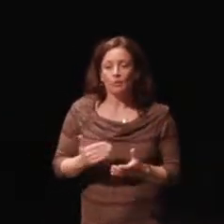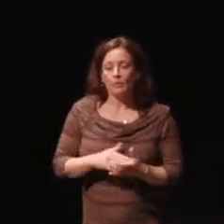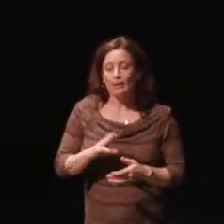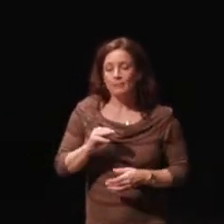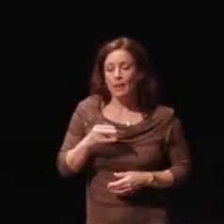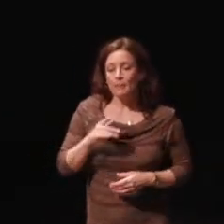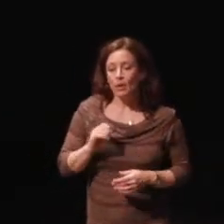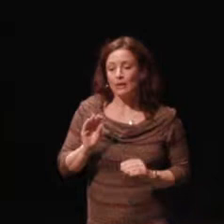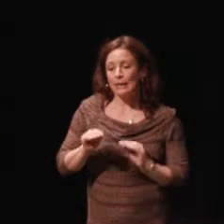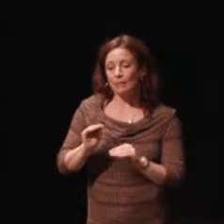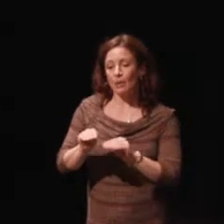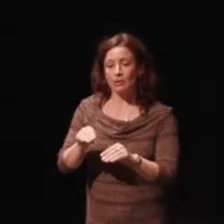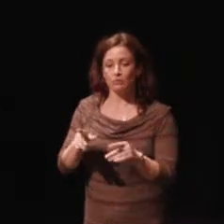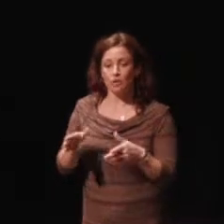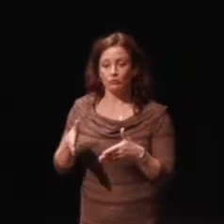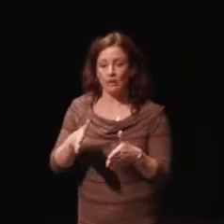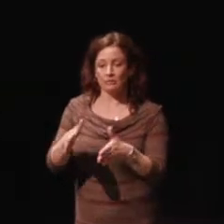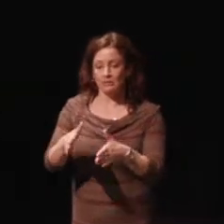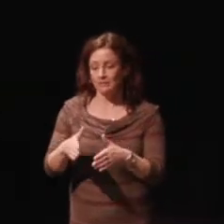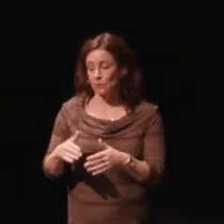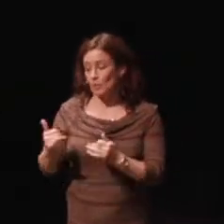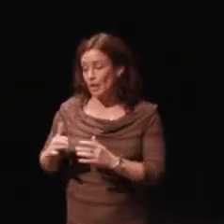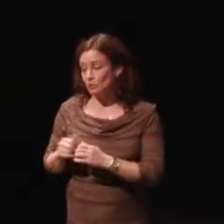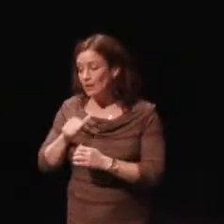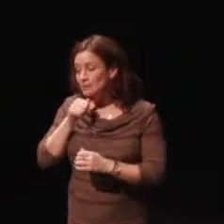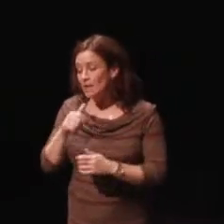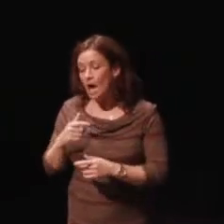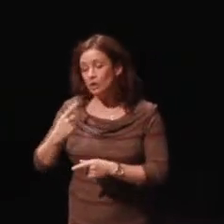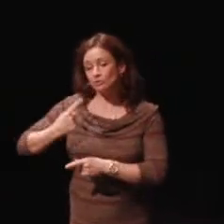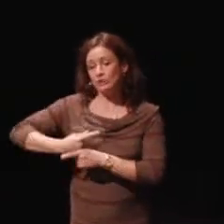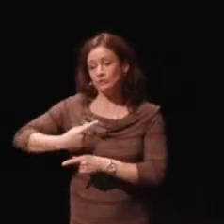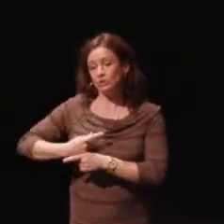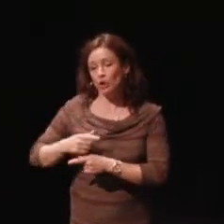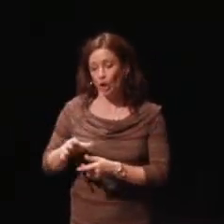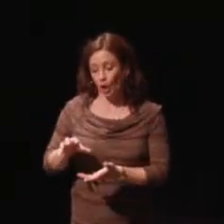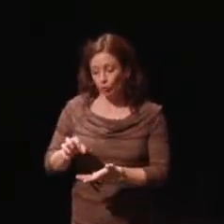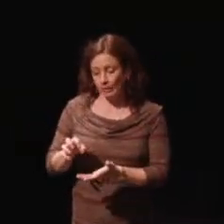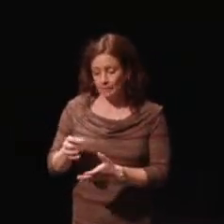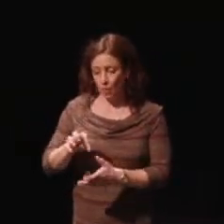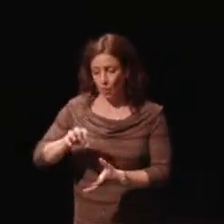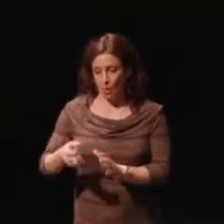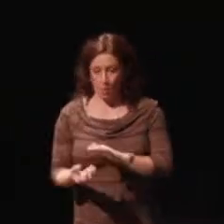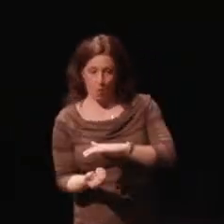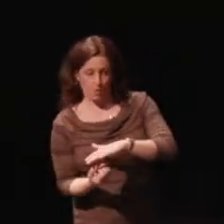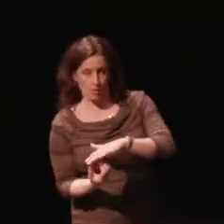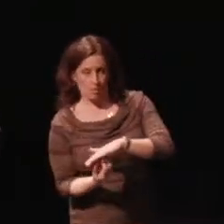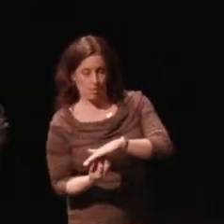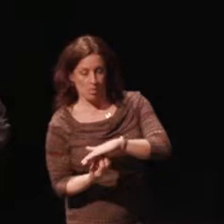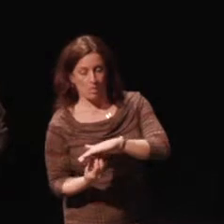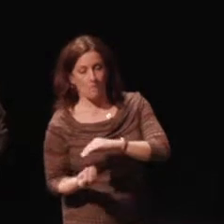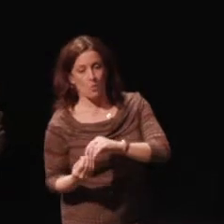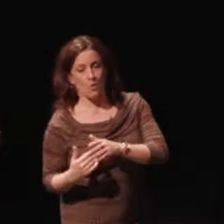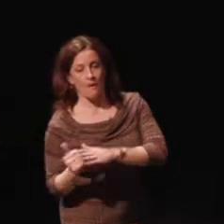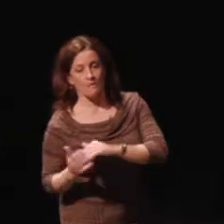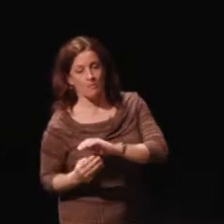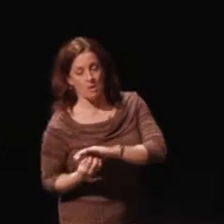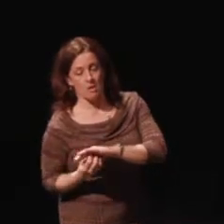So, players with non-traditional grips, someone who may hold the controller upside down because that's more comfortable, or due to necessity,